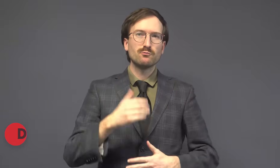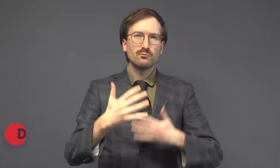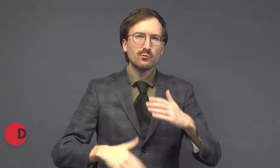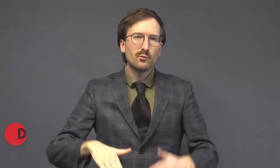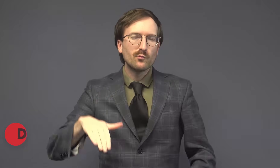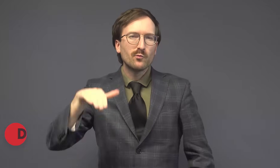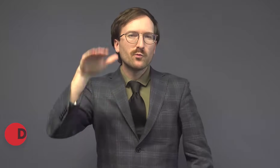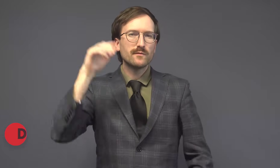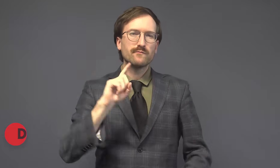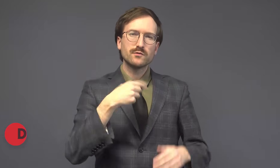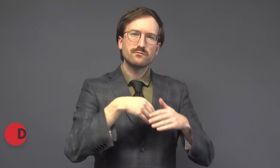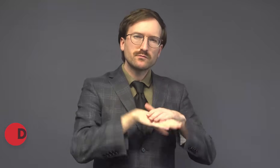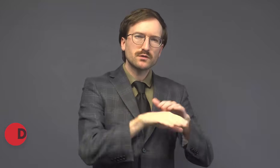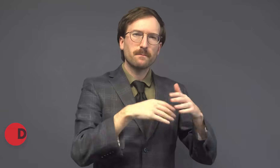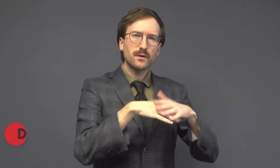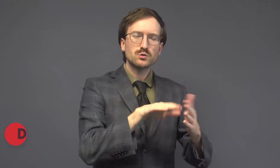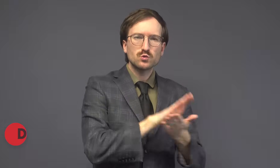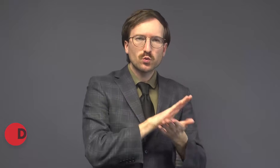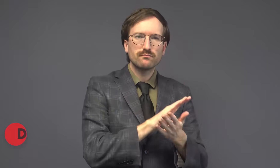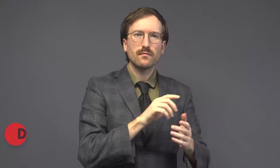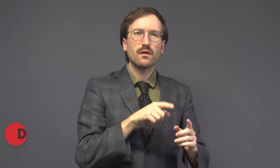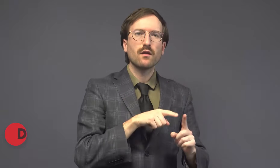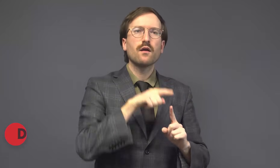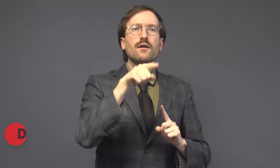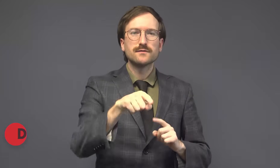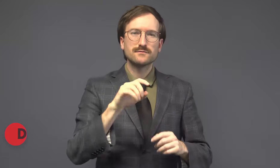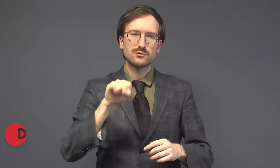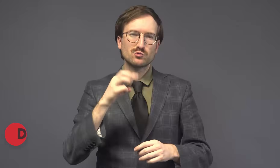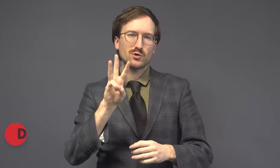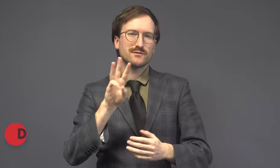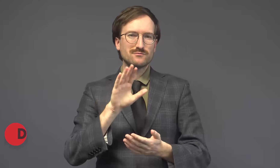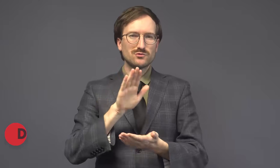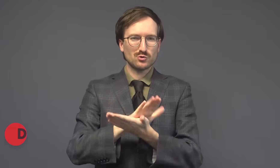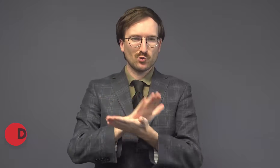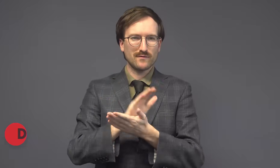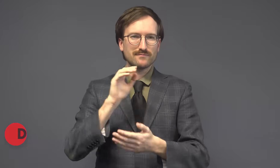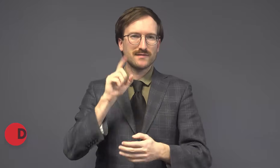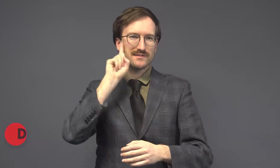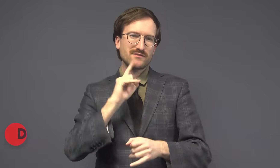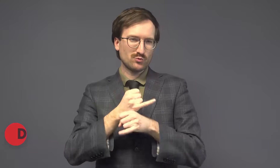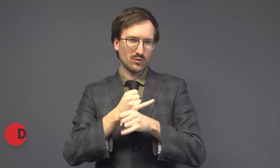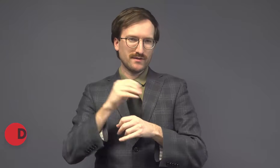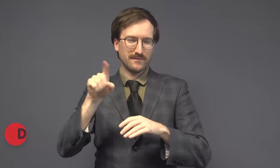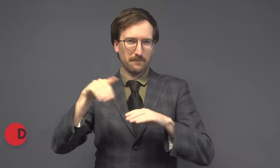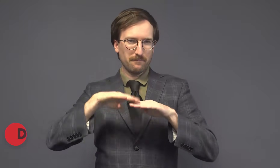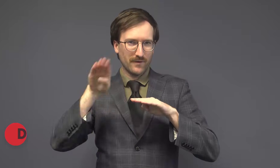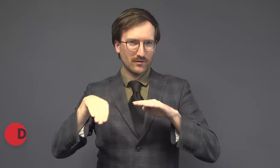Growing up, I went to the mainstream school at first and then attended Sir James Whitney School for the Deaf.